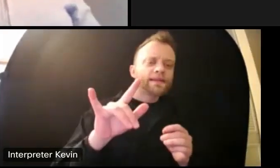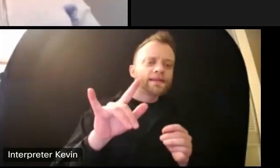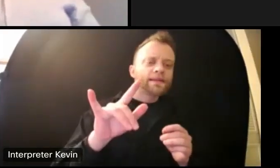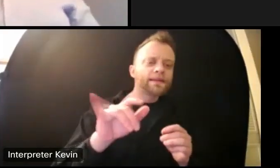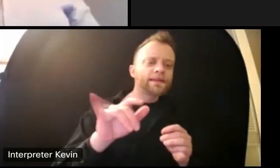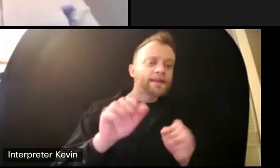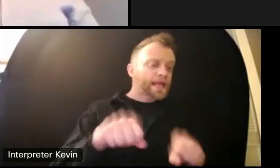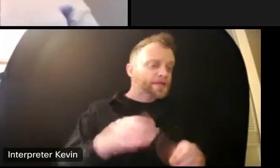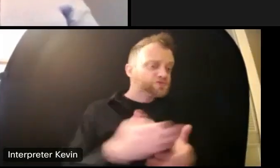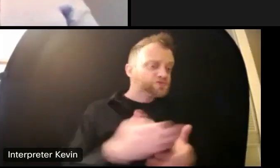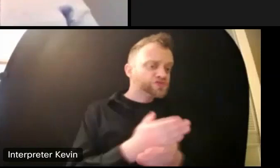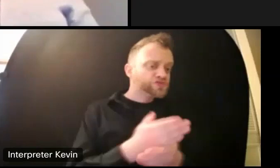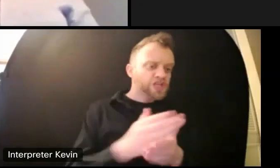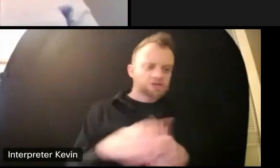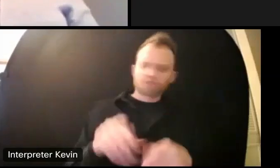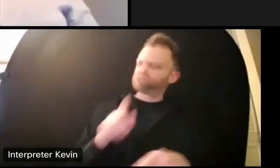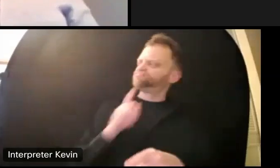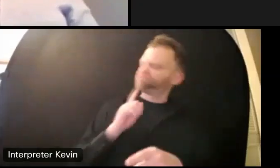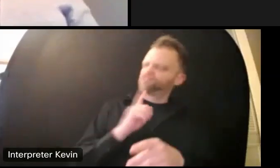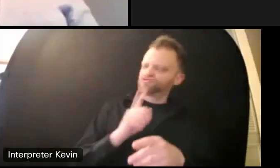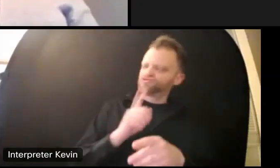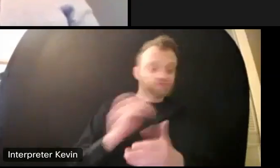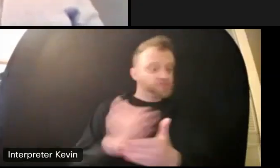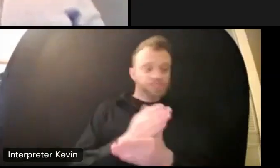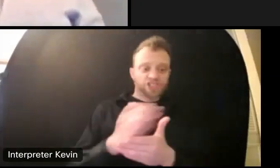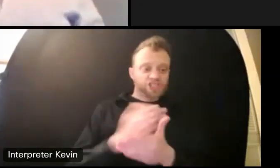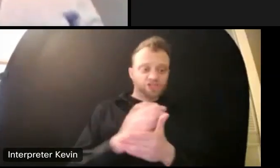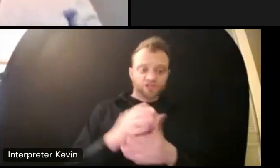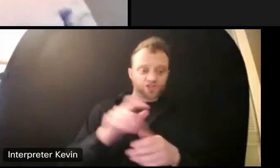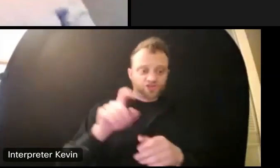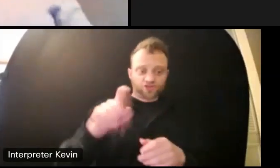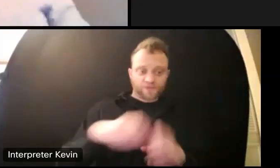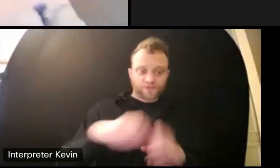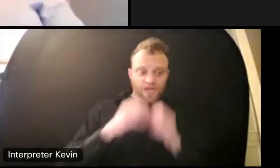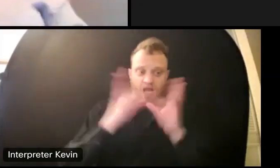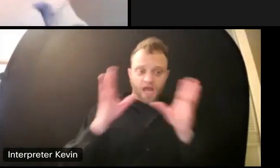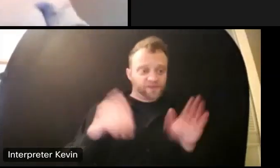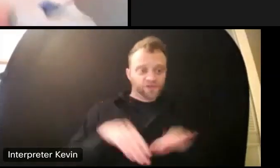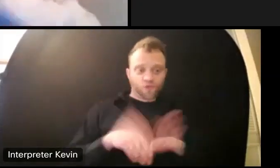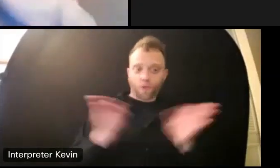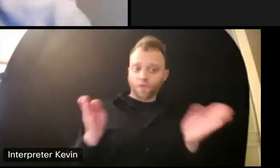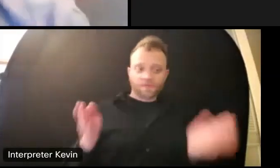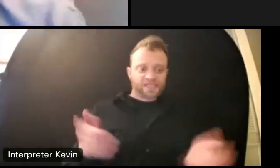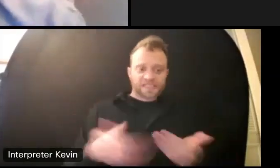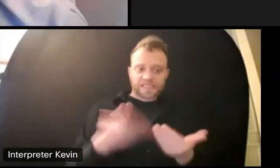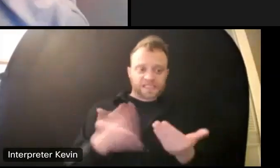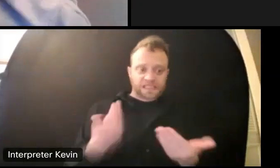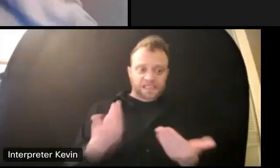it just as a best practice. (Williams) Excellent. (Fast) Great and as we said, there will be FOIA